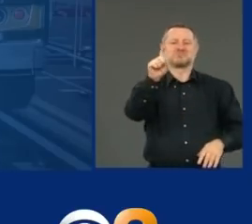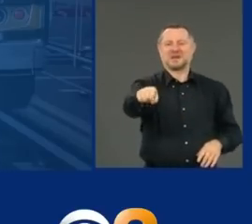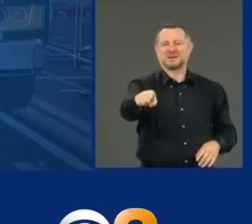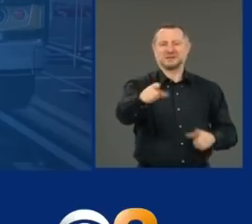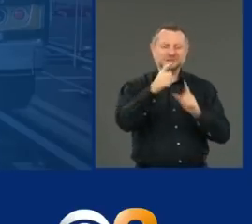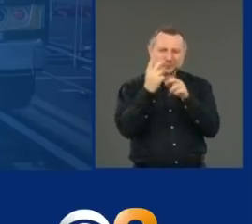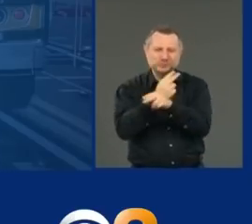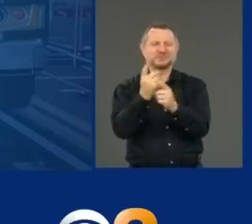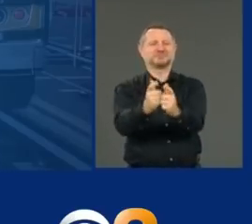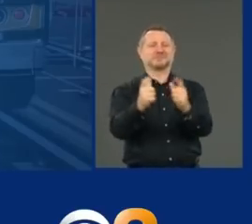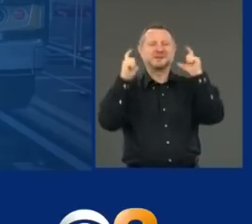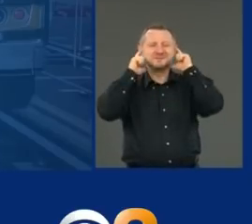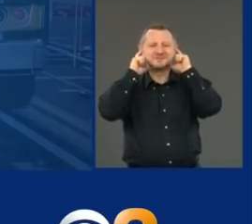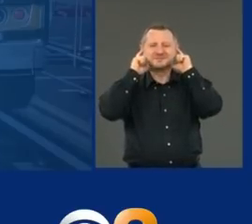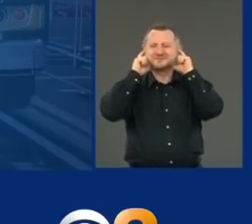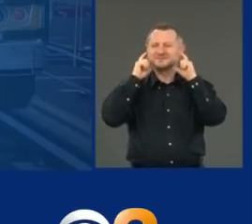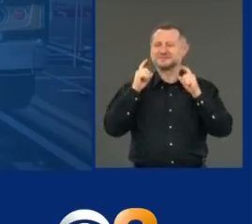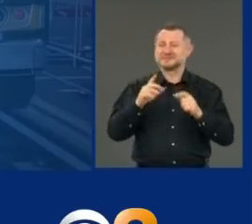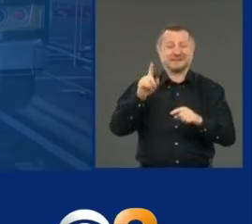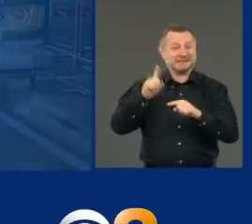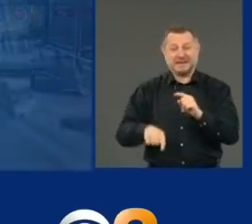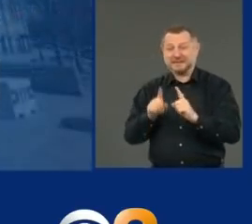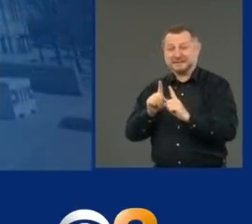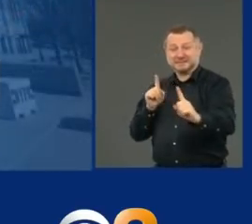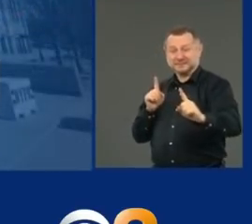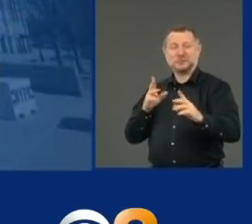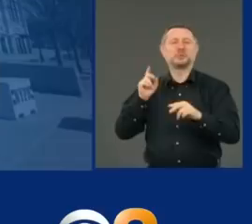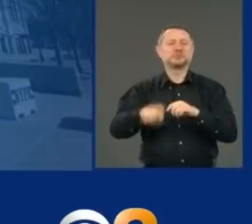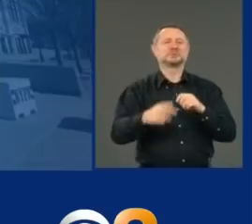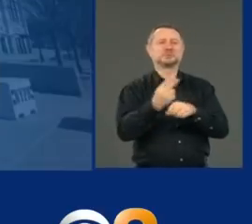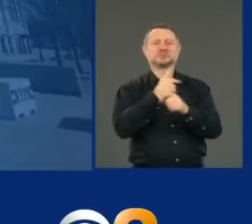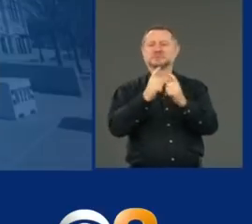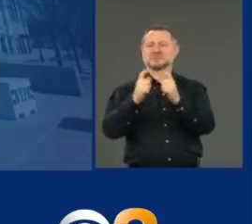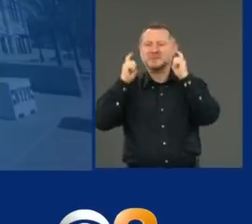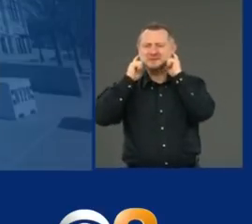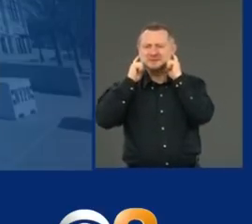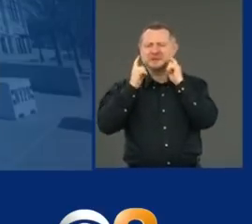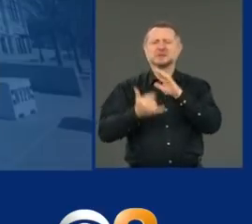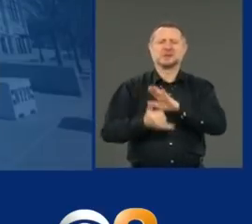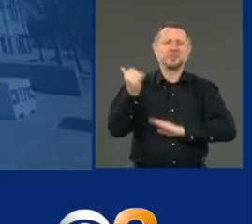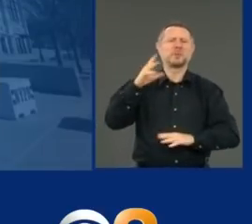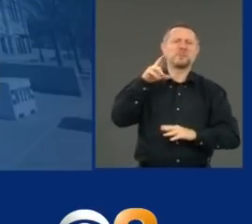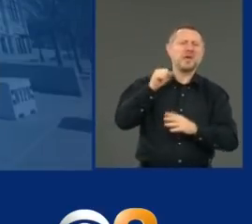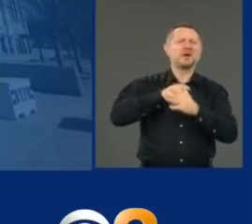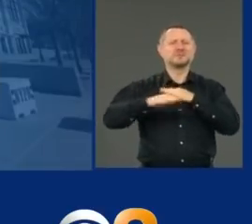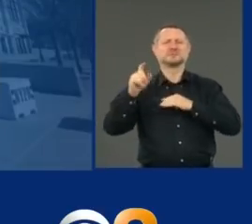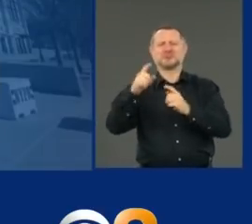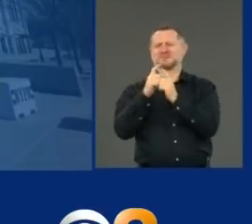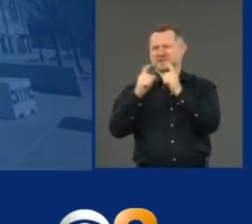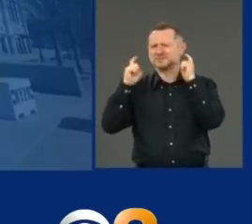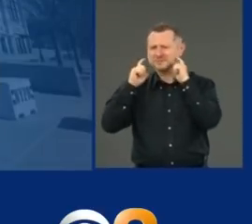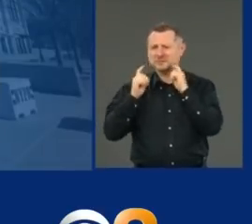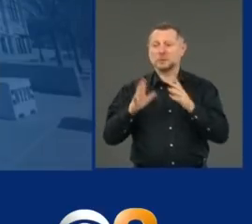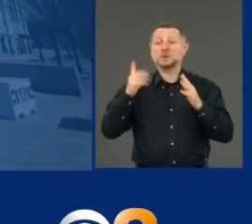GOINGS, YOU'RE MAKING A MISTAKE . I KNOW THAT AS GOVERNOR IF YOU ARE GOING TO SUBJECT OTHER PEOPLE AND THE PUBLIC TO YOUR